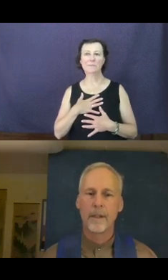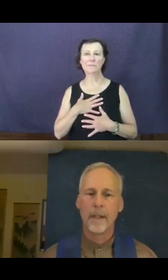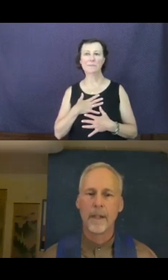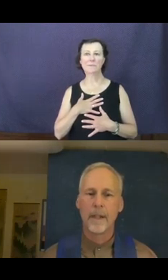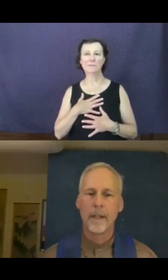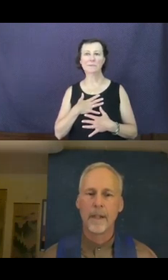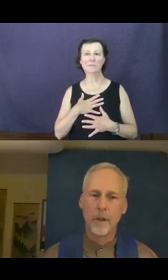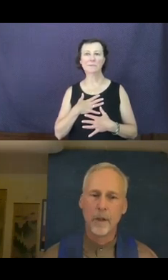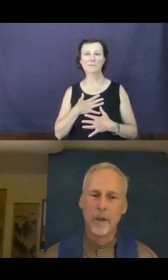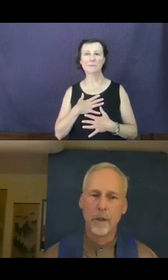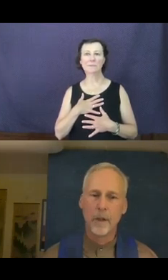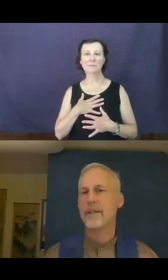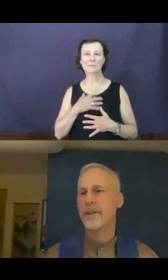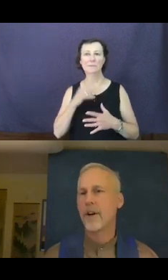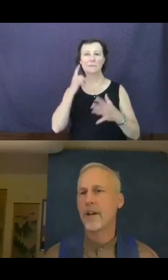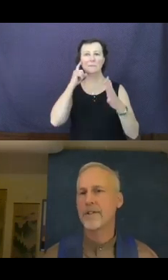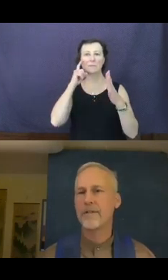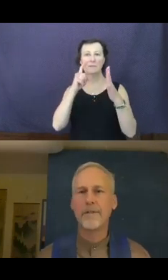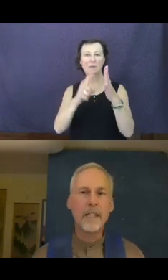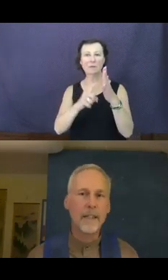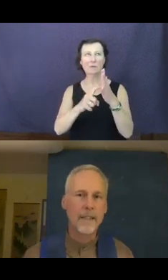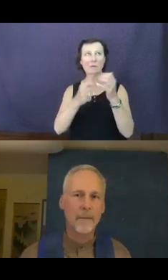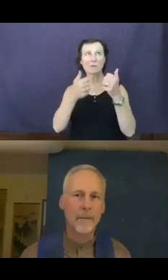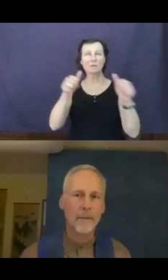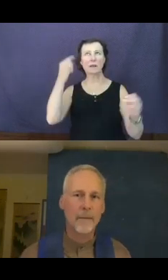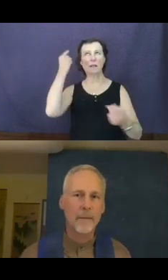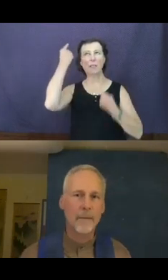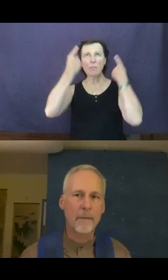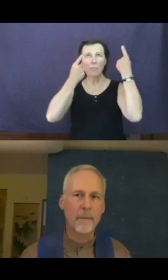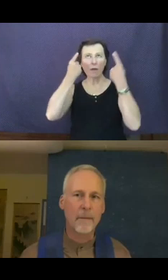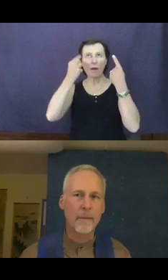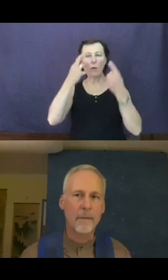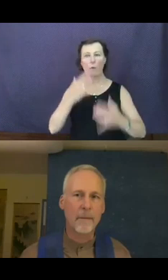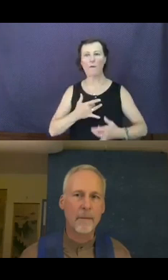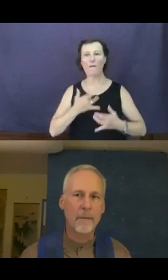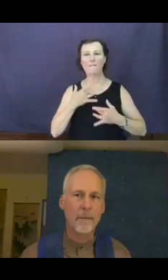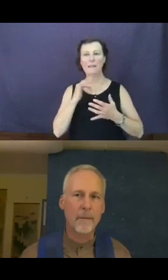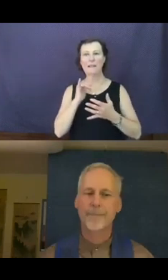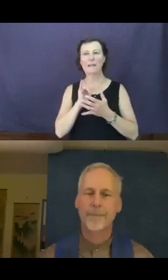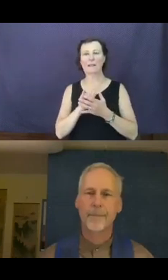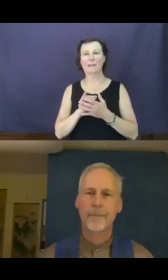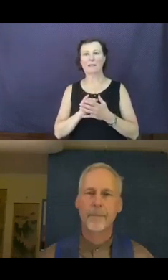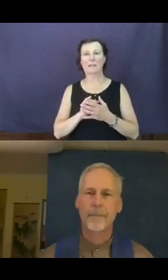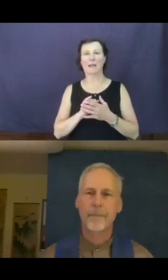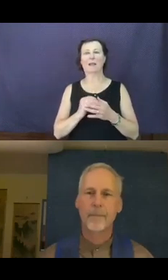And notice any thoughts and feelings that may arise as well.